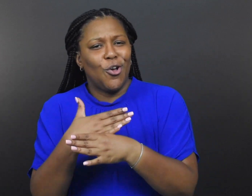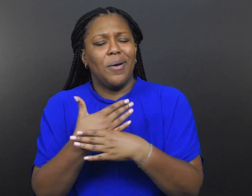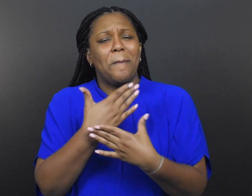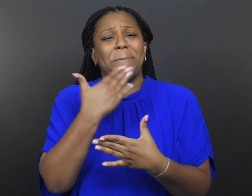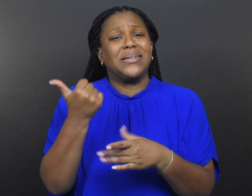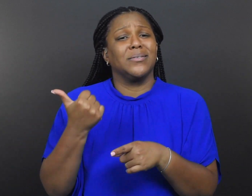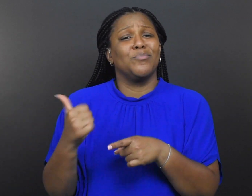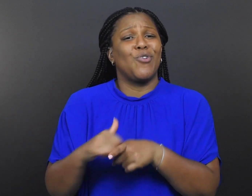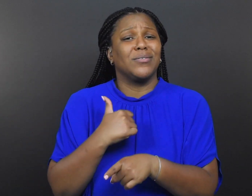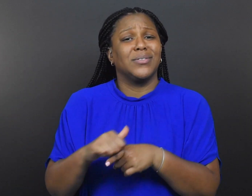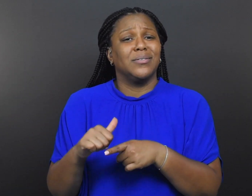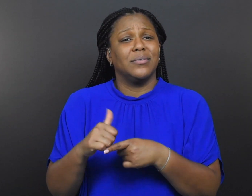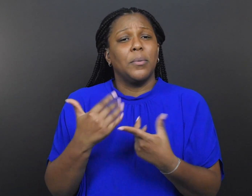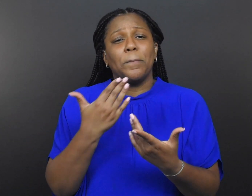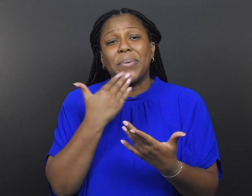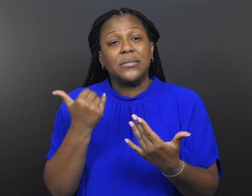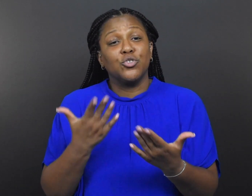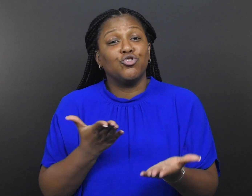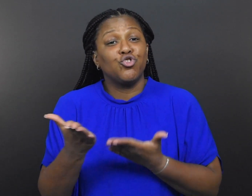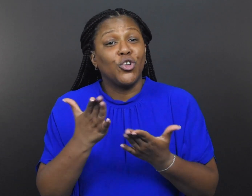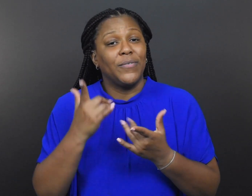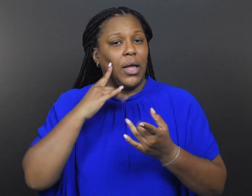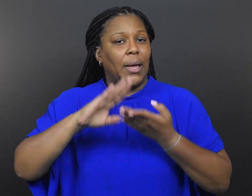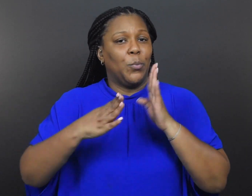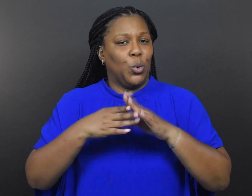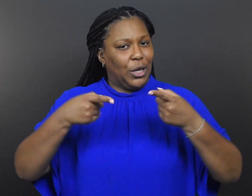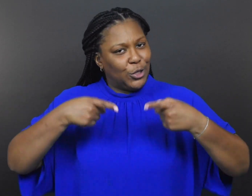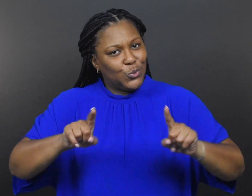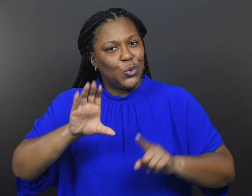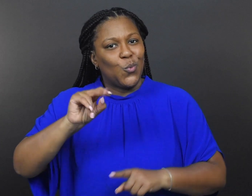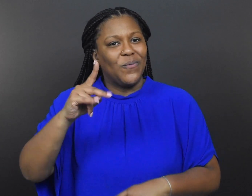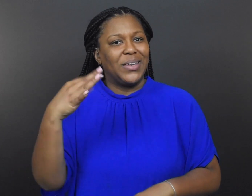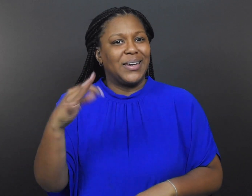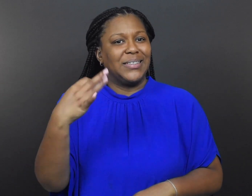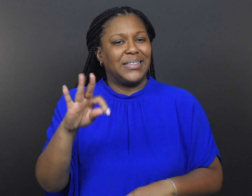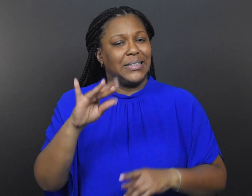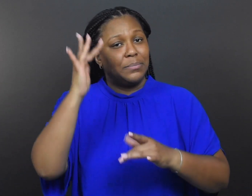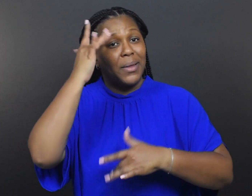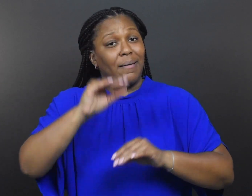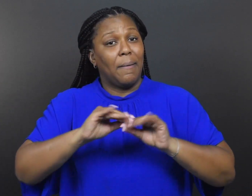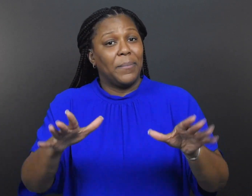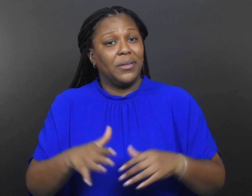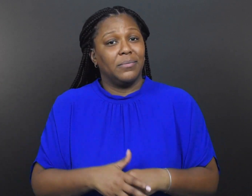to better serve the communities during COVID-19 pandemic, said Pastor Erica.